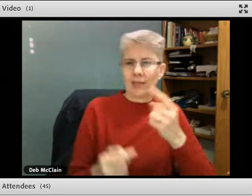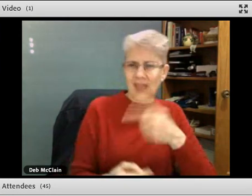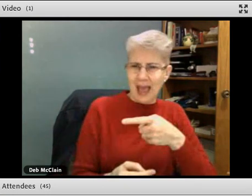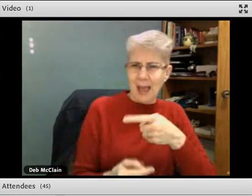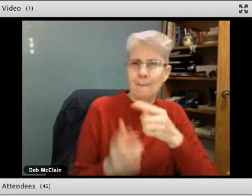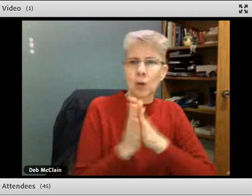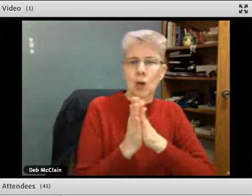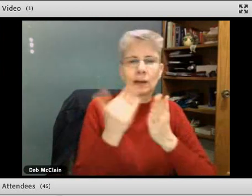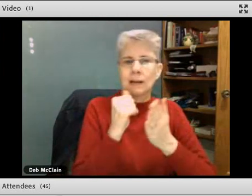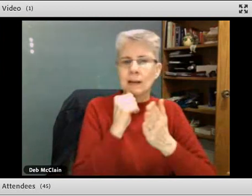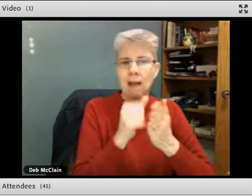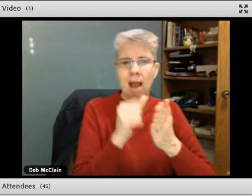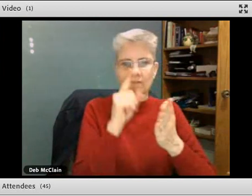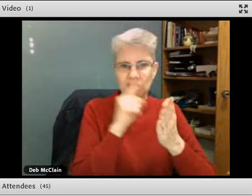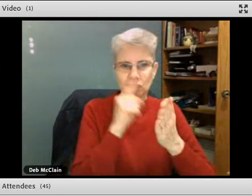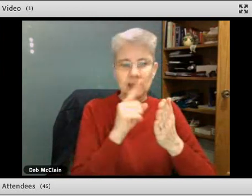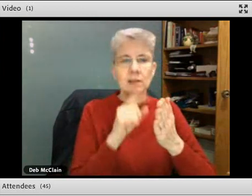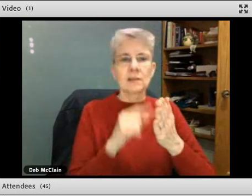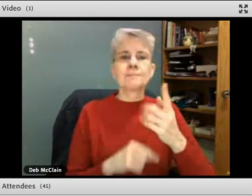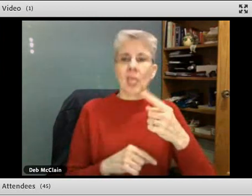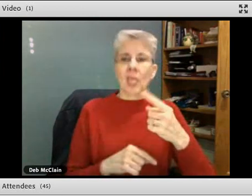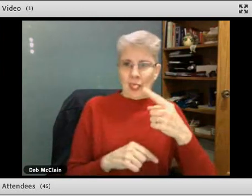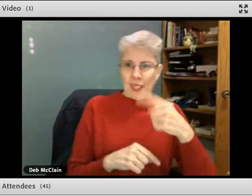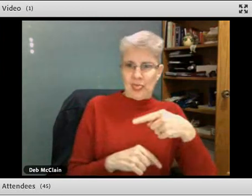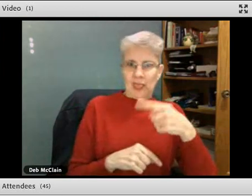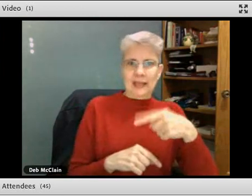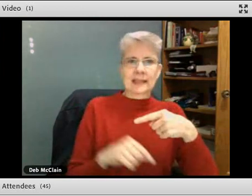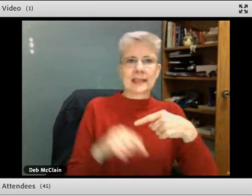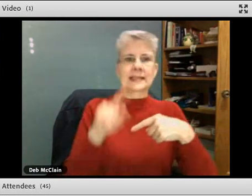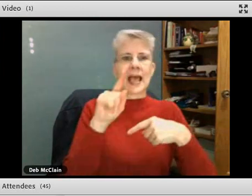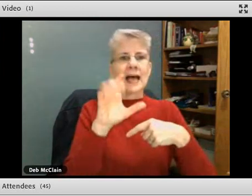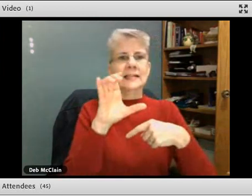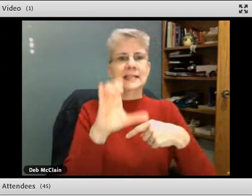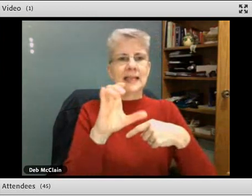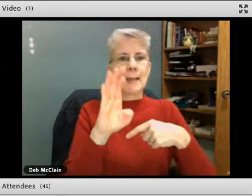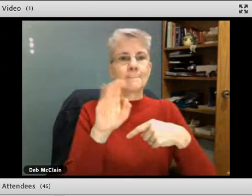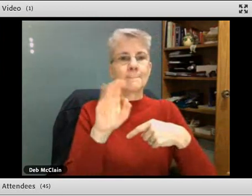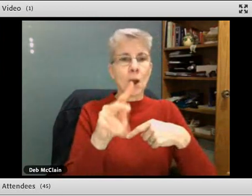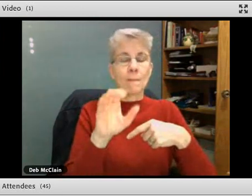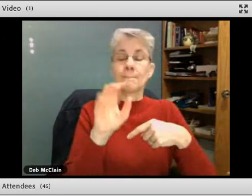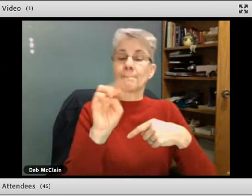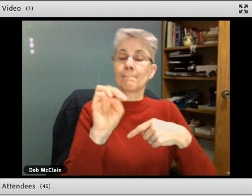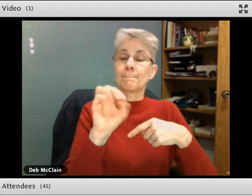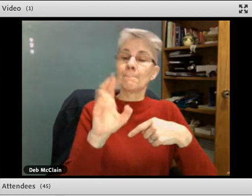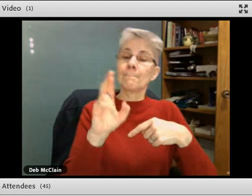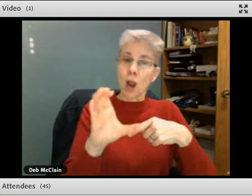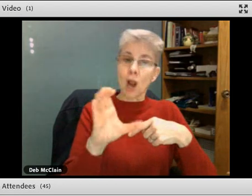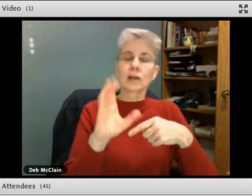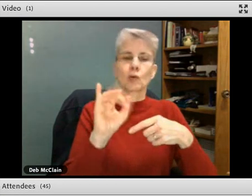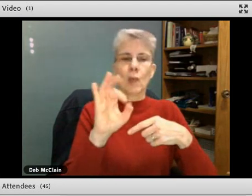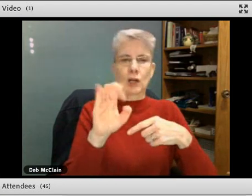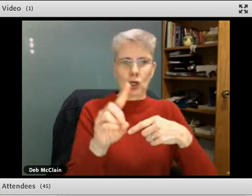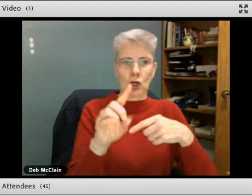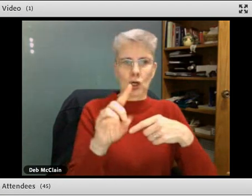So, this is the L.C. MARC record. This is from the Library of Congress catalog. So, you can see that you have information here.